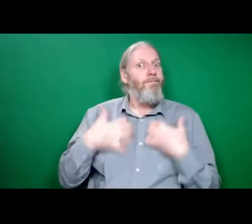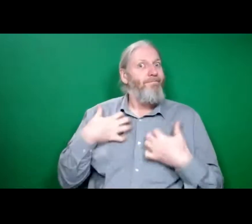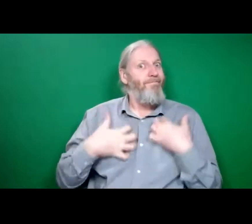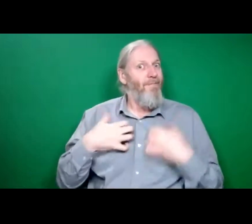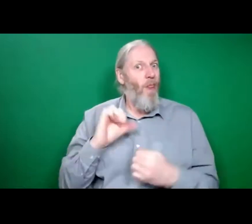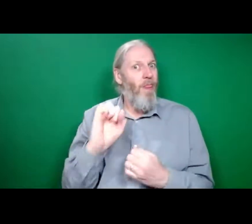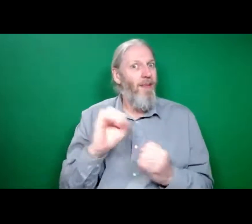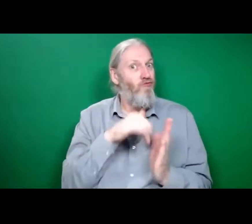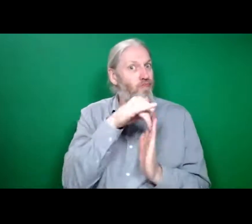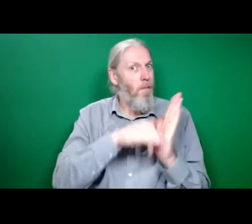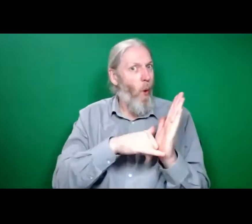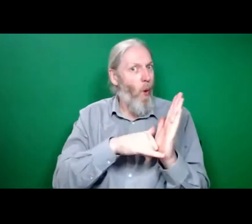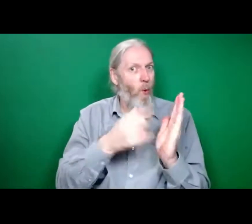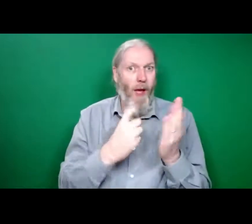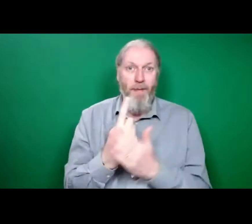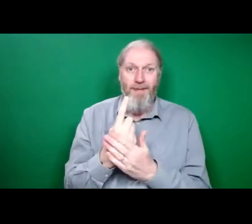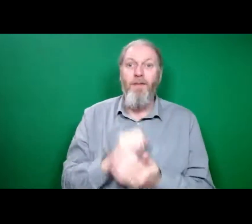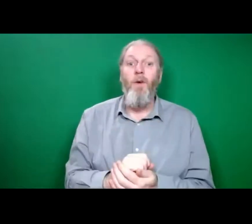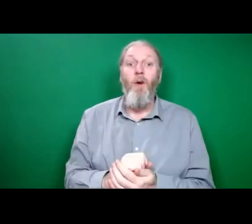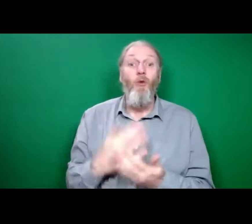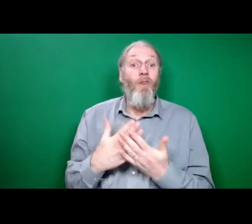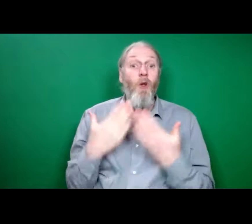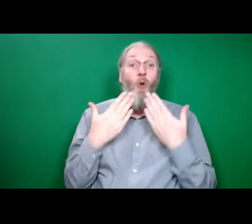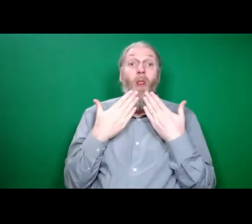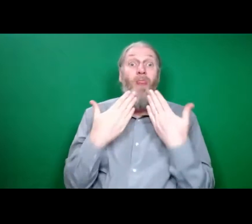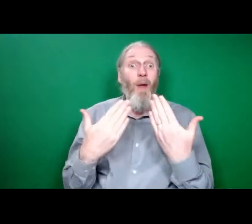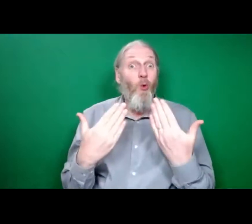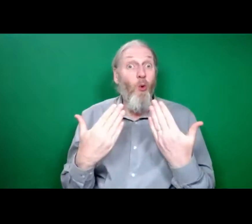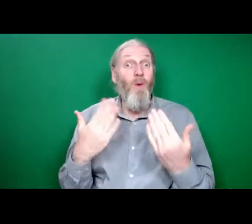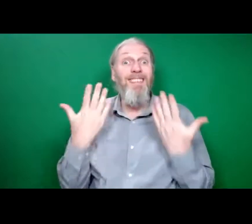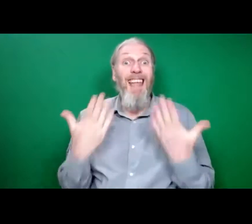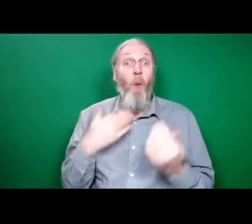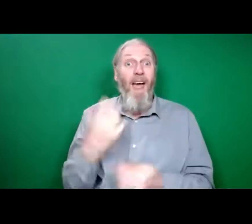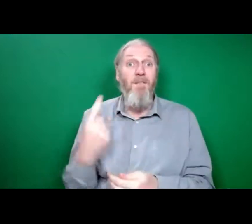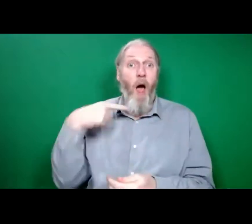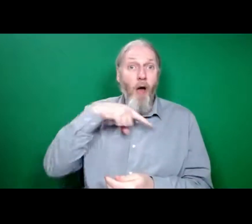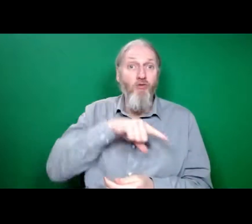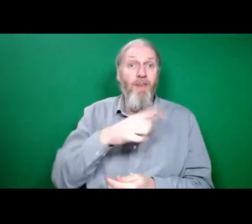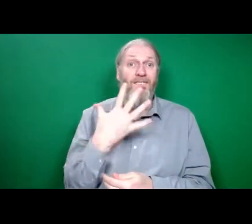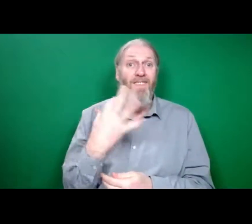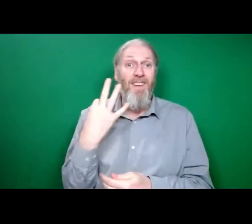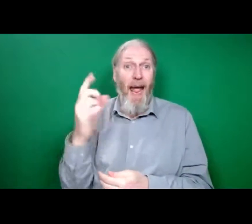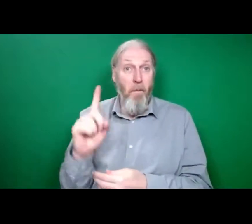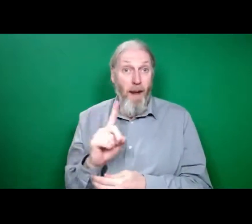Council England in this role for nearly a year now. It's a great privilege to have this job.